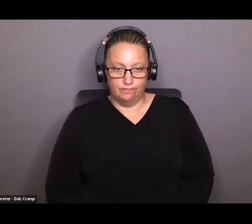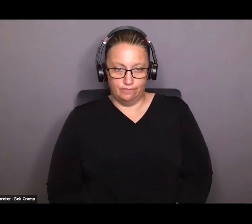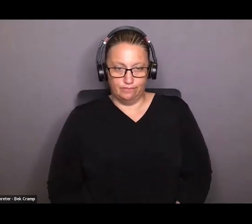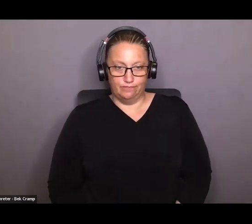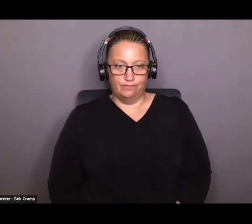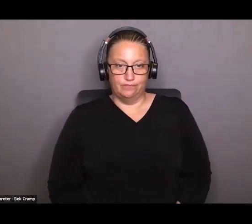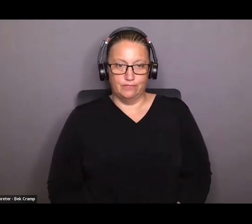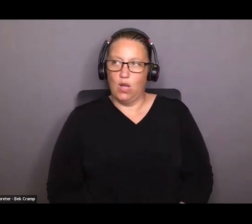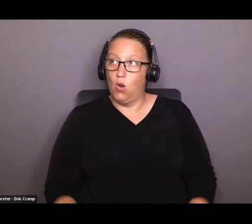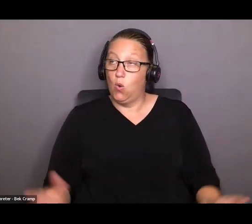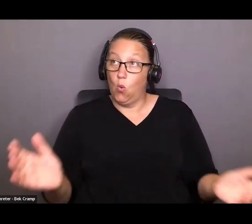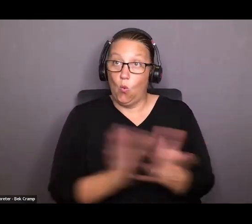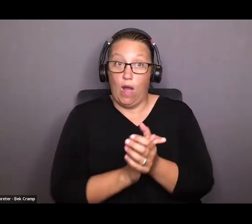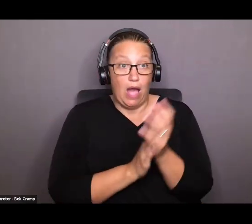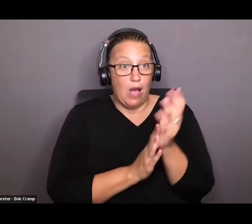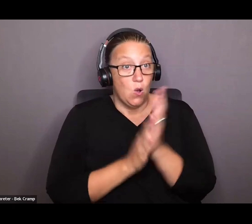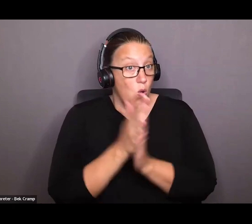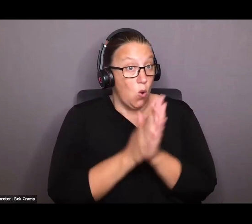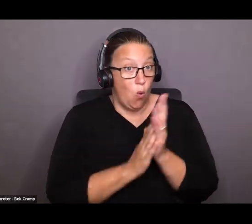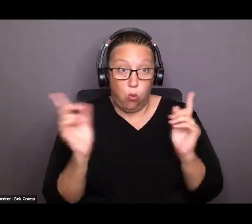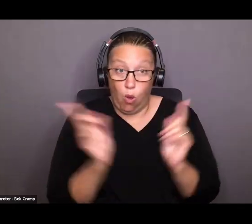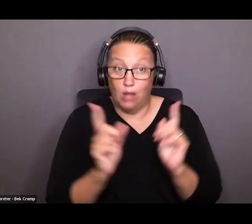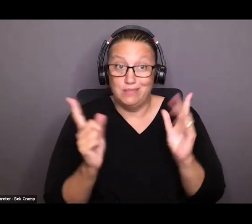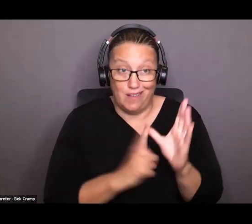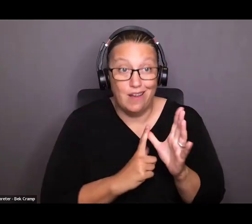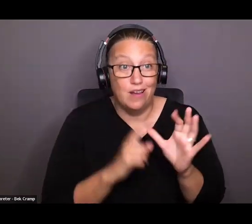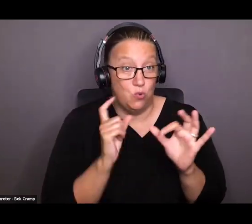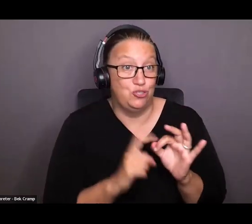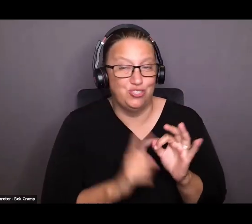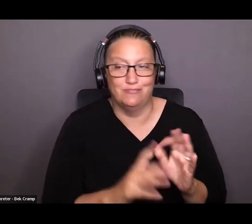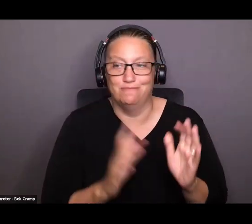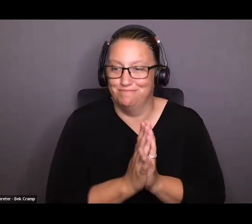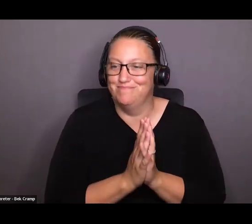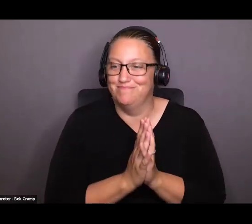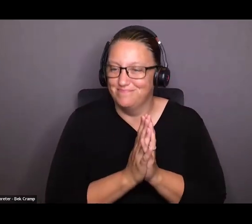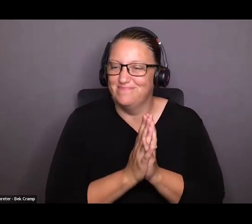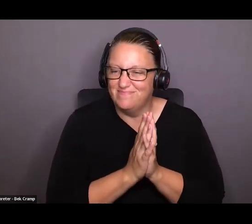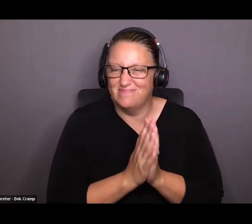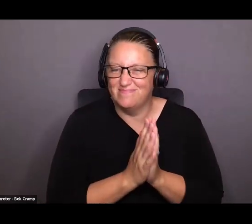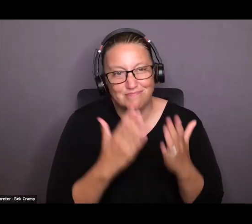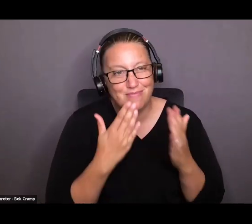Siobhan Campbell: What a question! Thanks Jane personally, having had the privilege of working